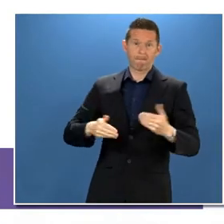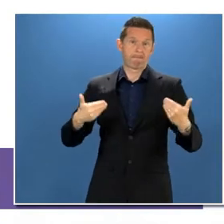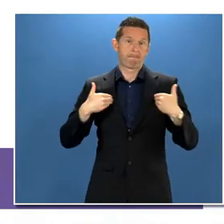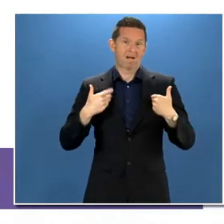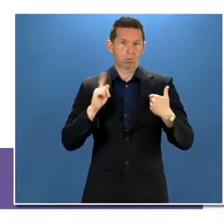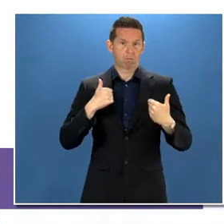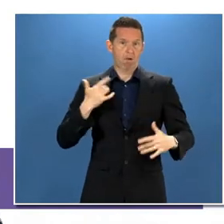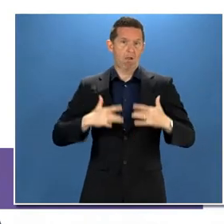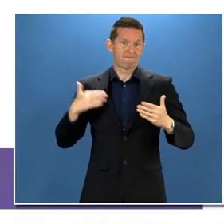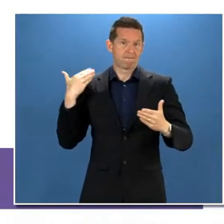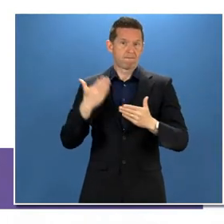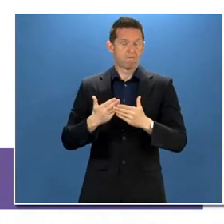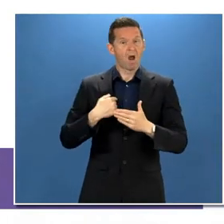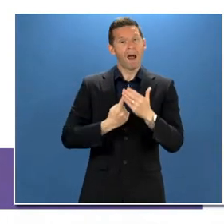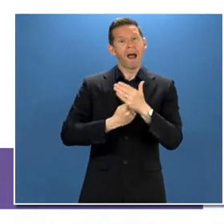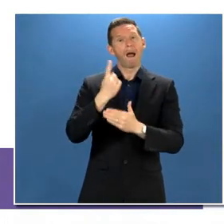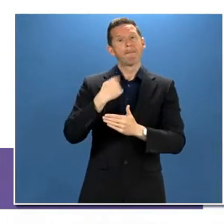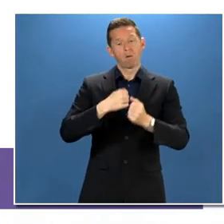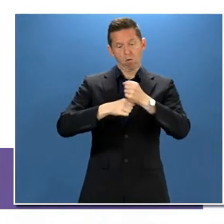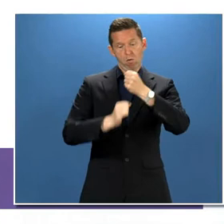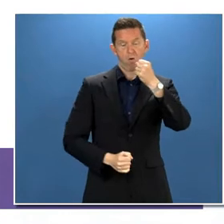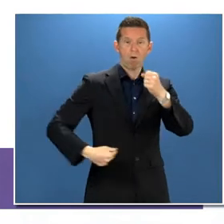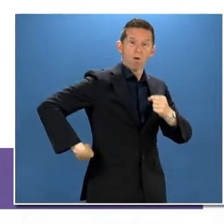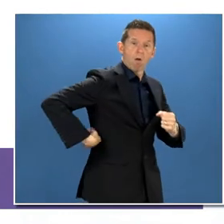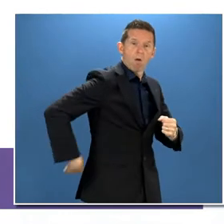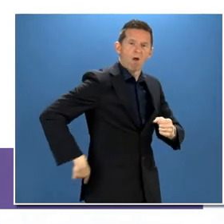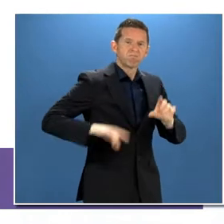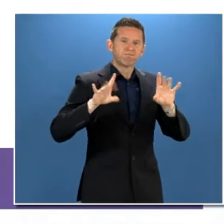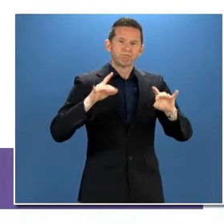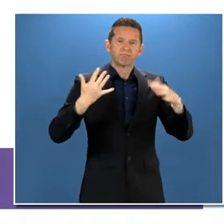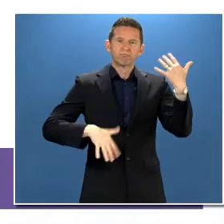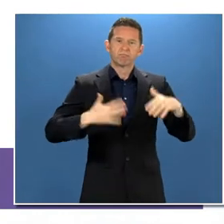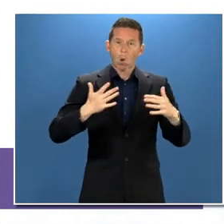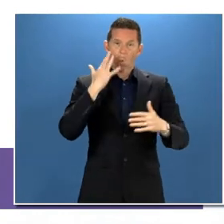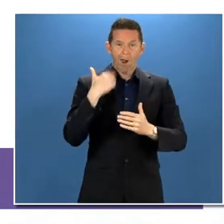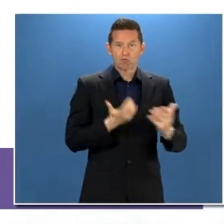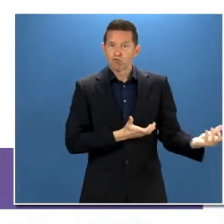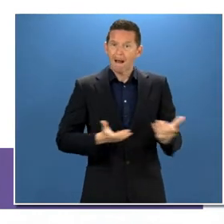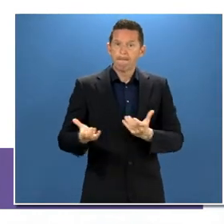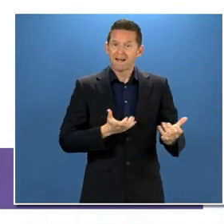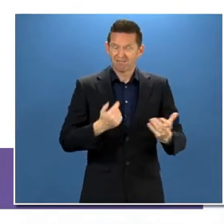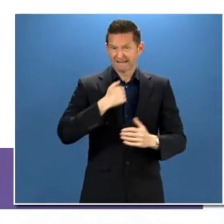I had a spinal cord injury when I was playing rugby aged 16. It was a Monday night.